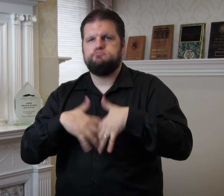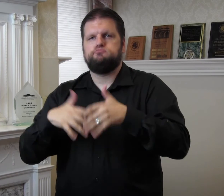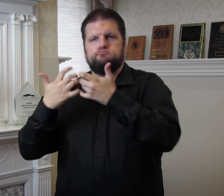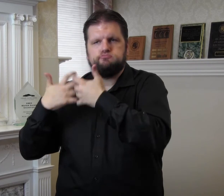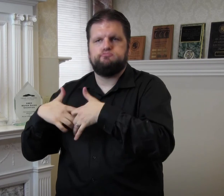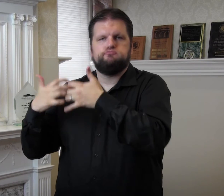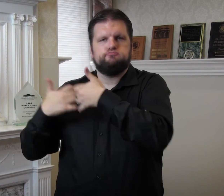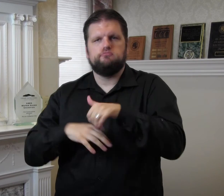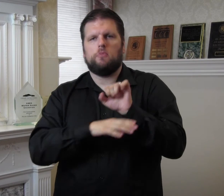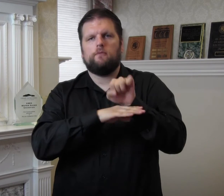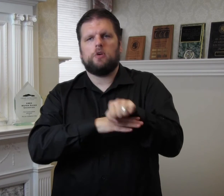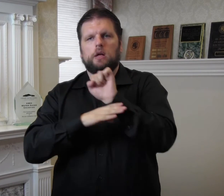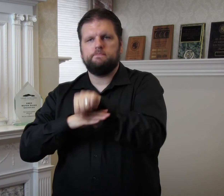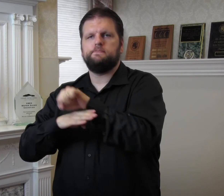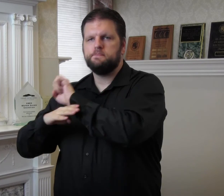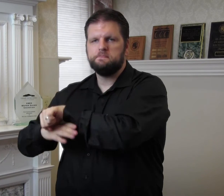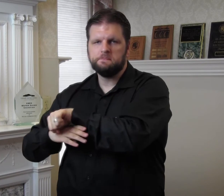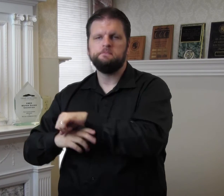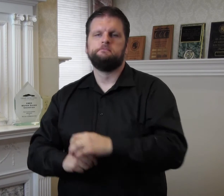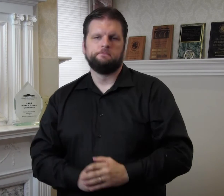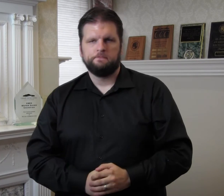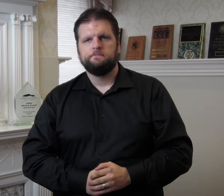and overcome some of the difficulties.